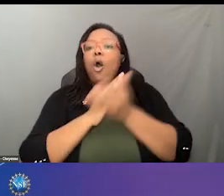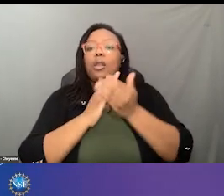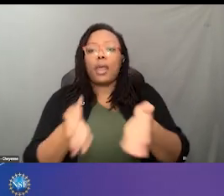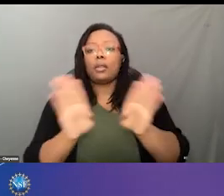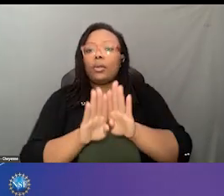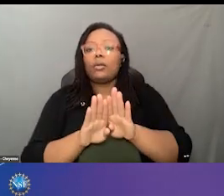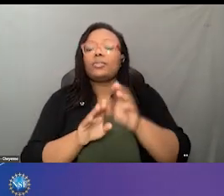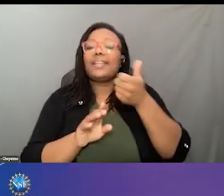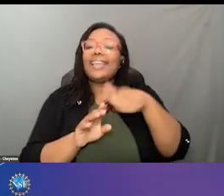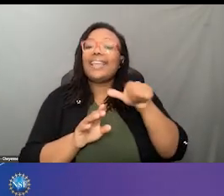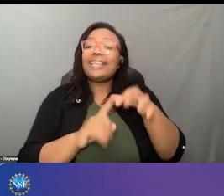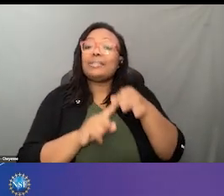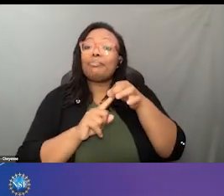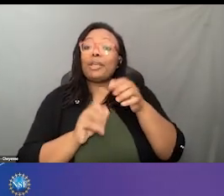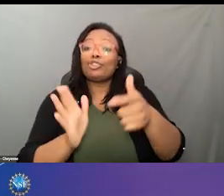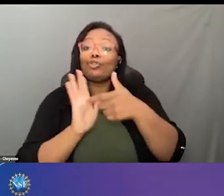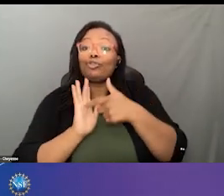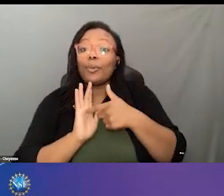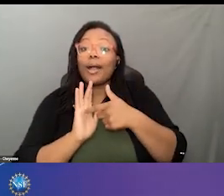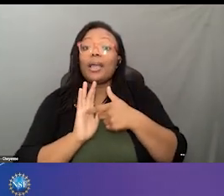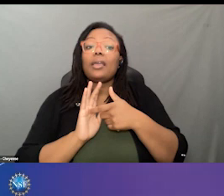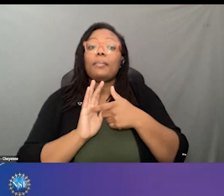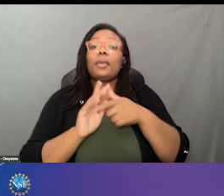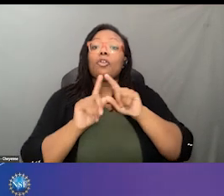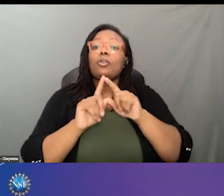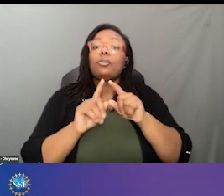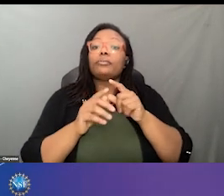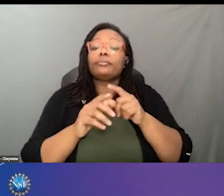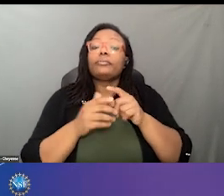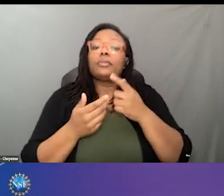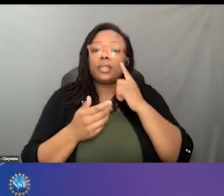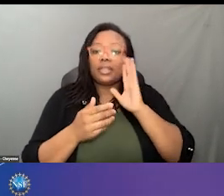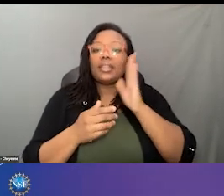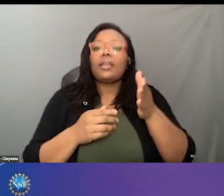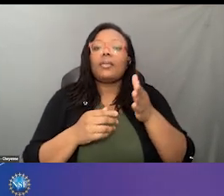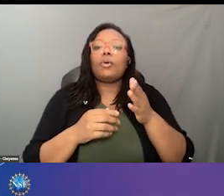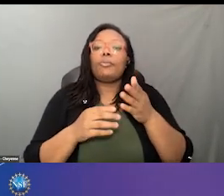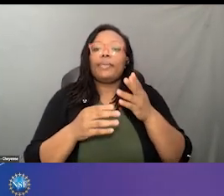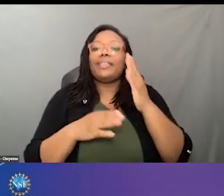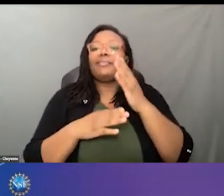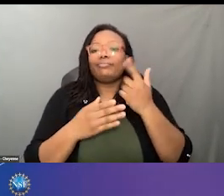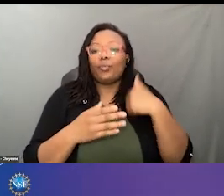in the award that need requirements fulfilled, reports submitted, and then there'll be the manual closeout.